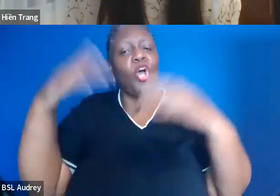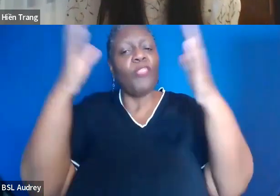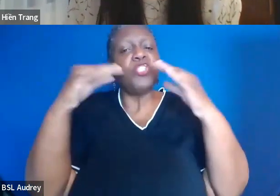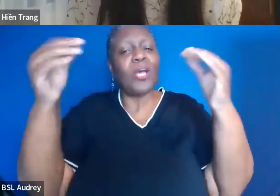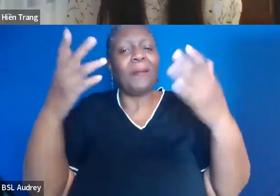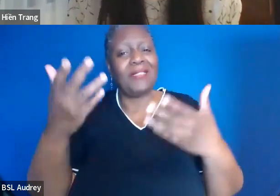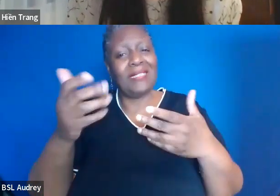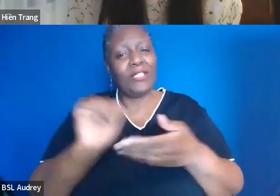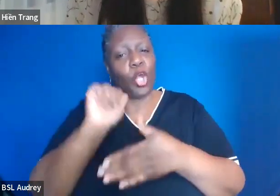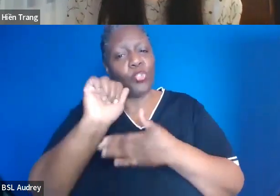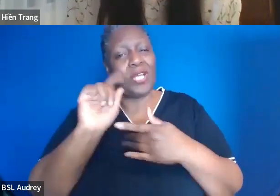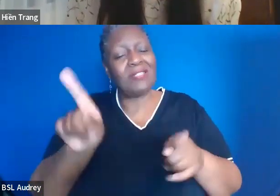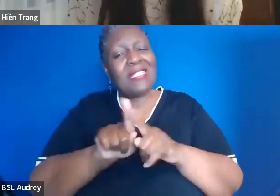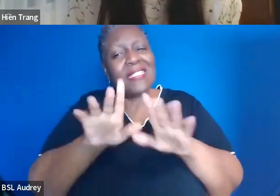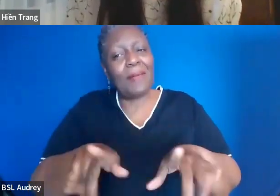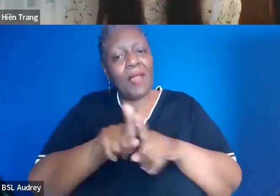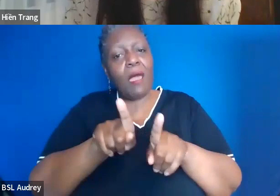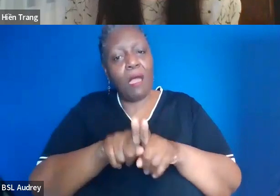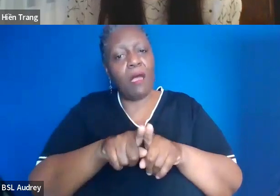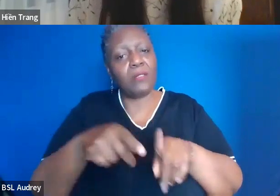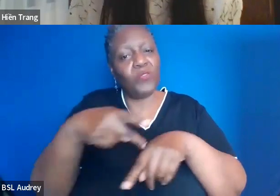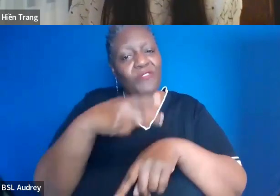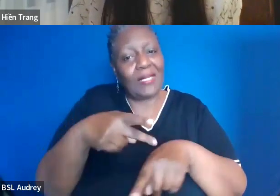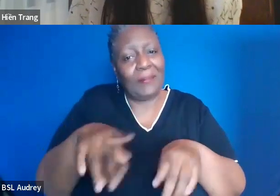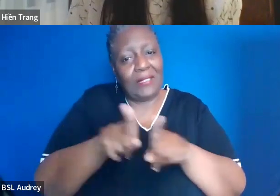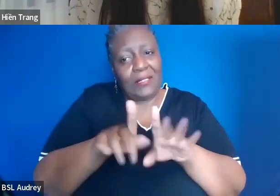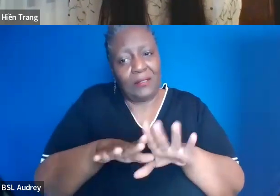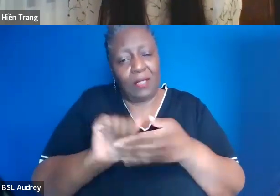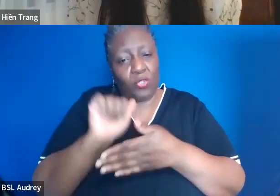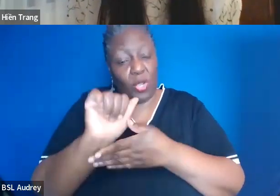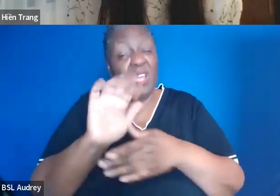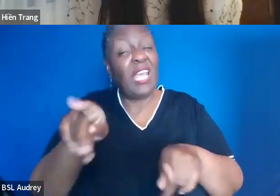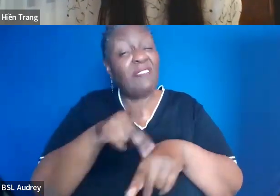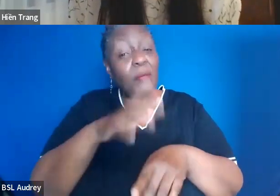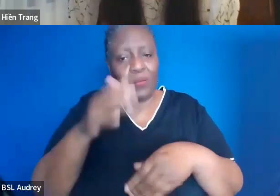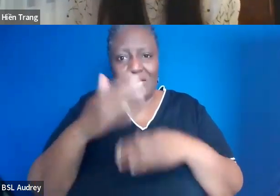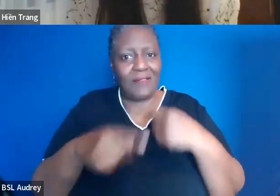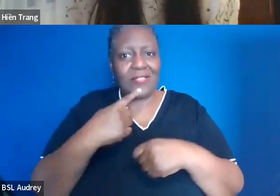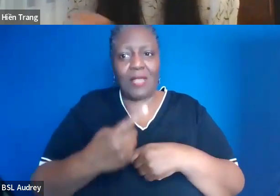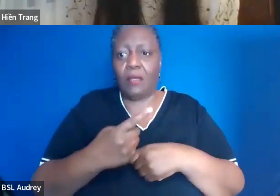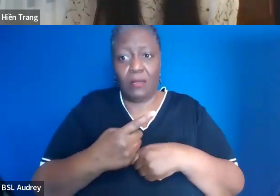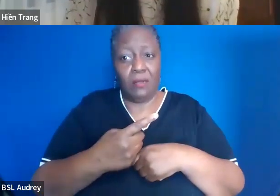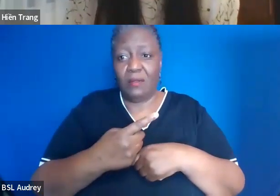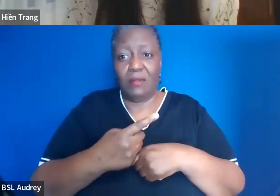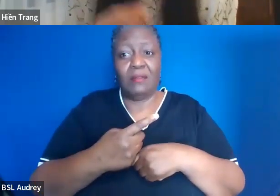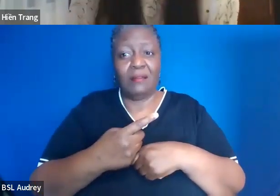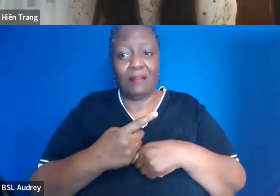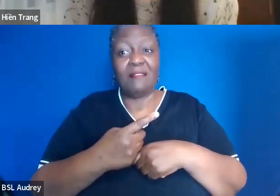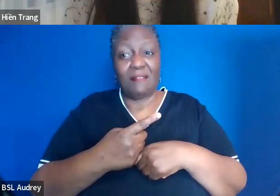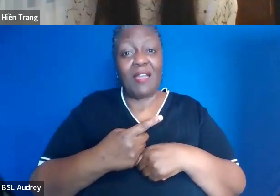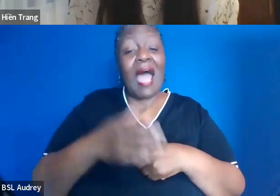shares some similarities to Vietnamese culture in Vietnam we also never tell even I never tell my